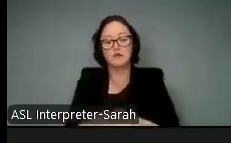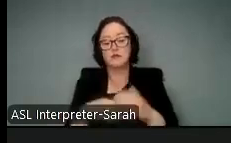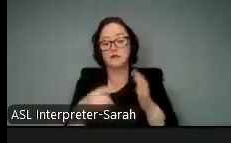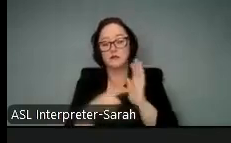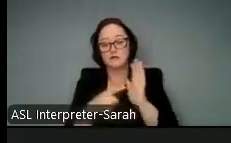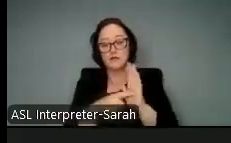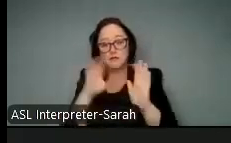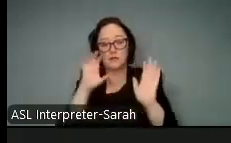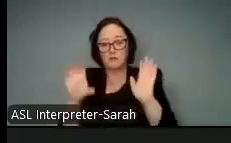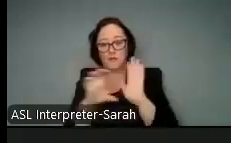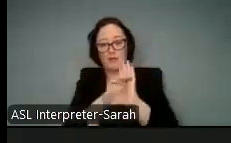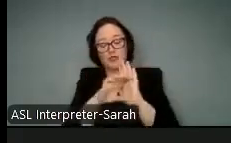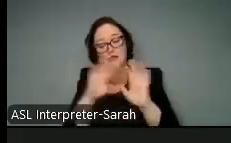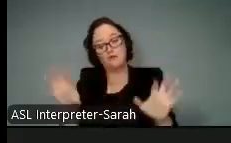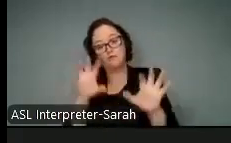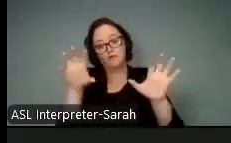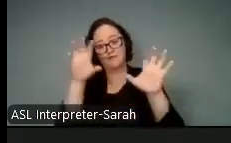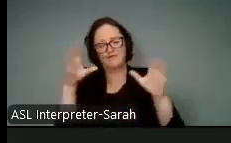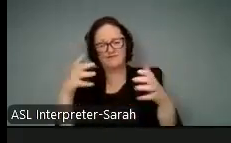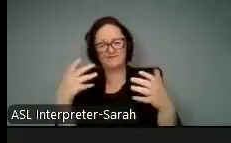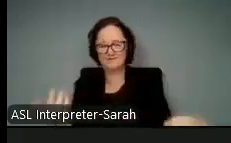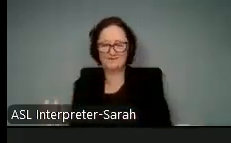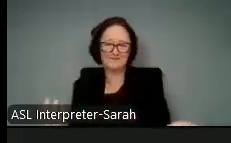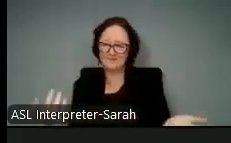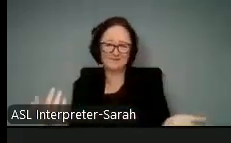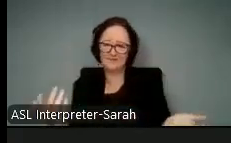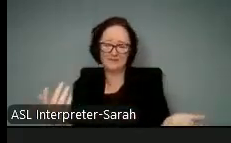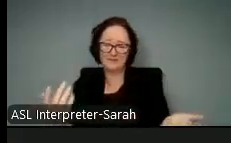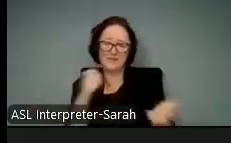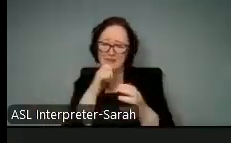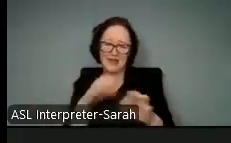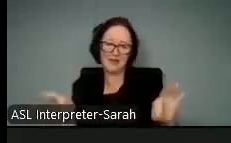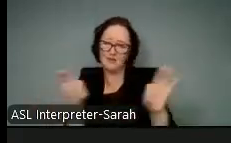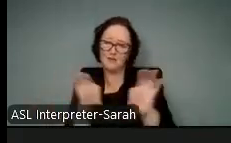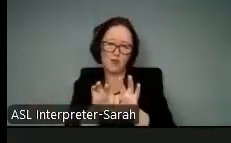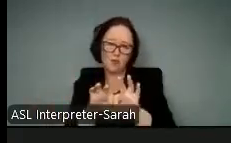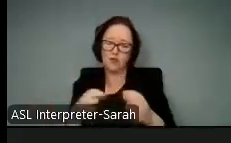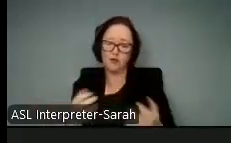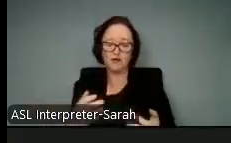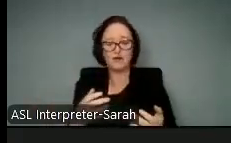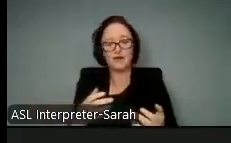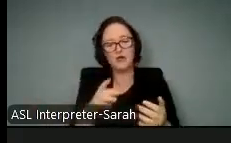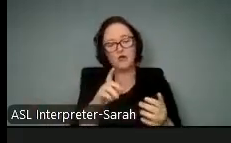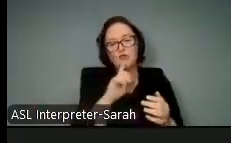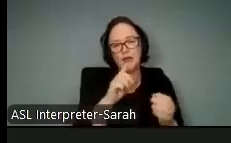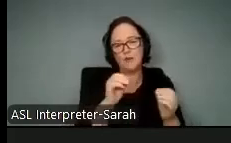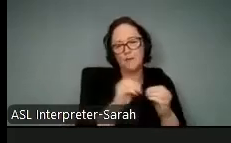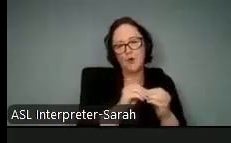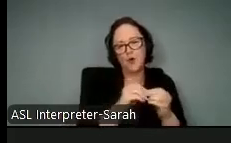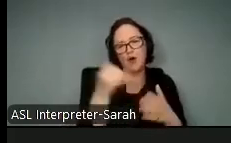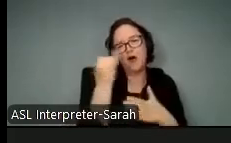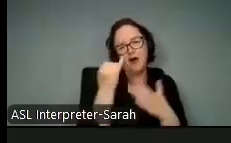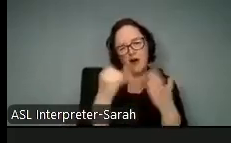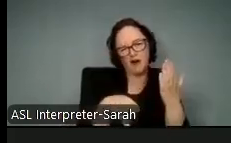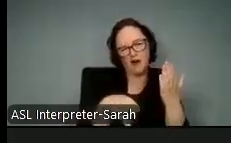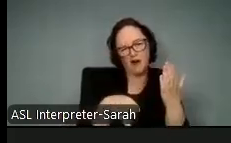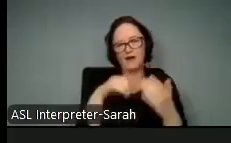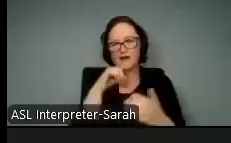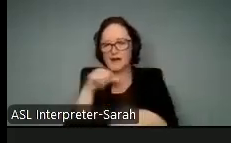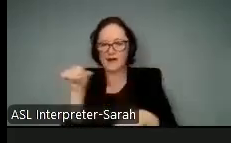of trying to get information off a page, so it's a bit more of an art than it is a science. The important focus area is just,